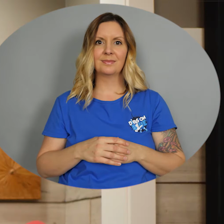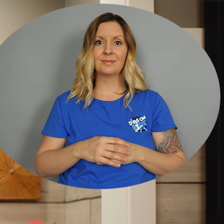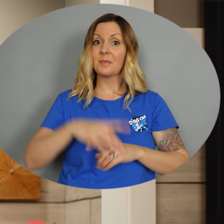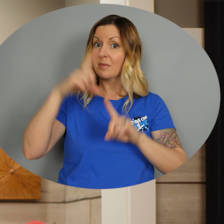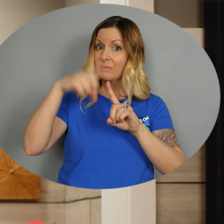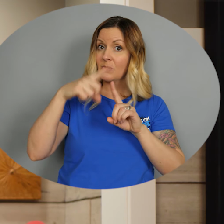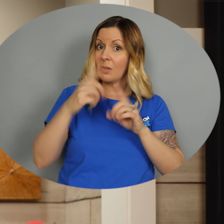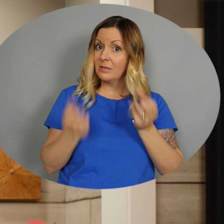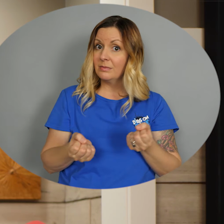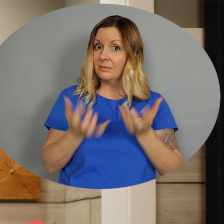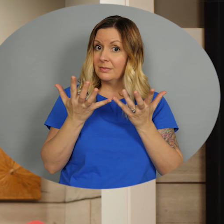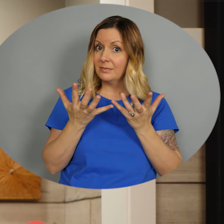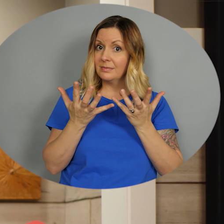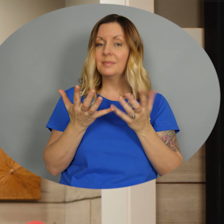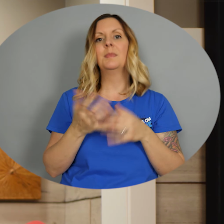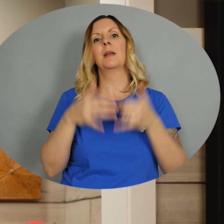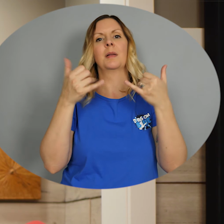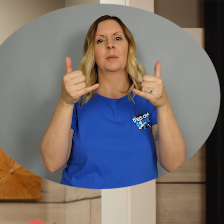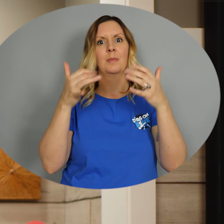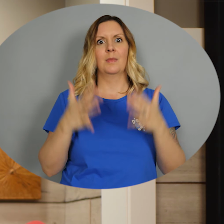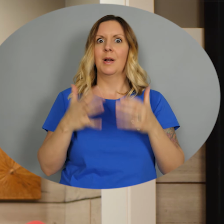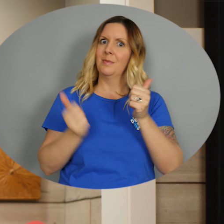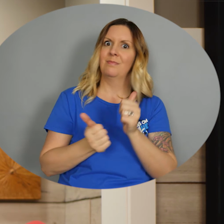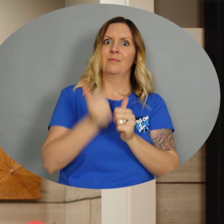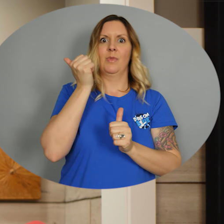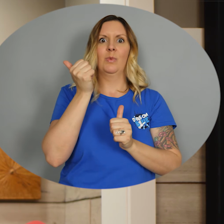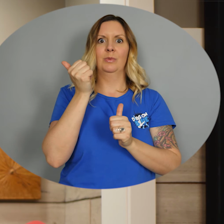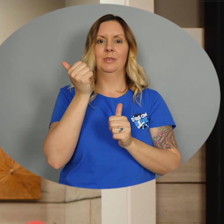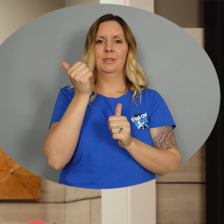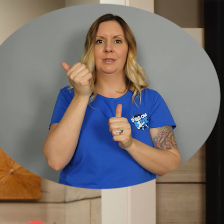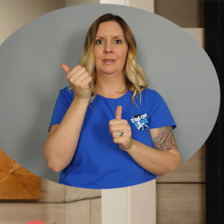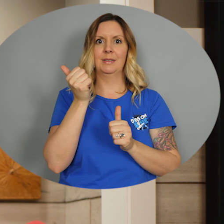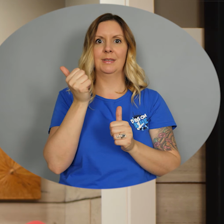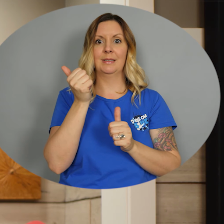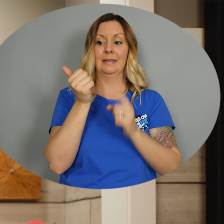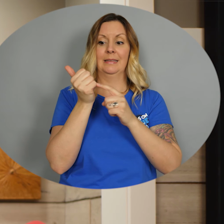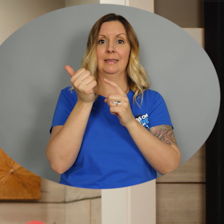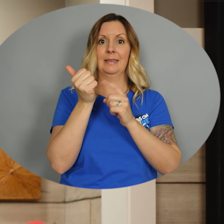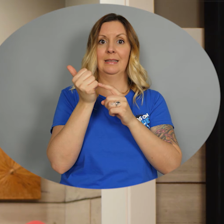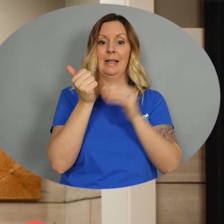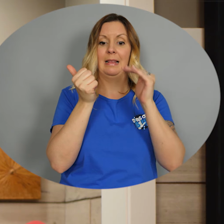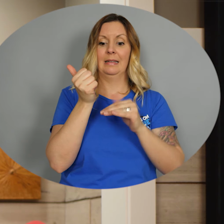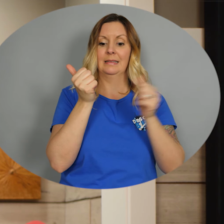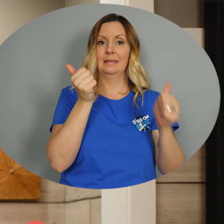player is ranked from highest to lowest, based on the total score for their word. For example,